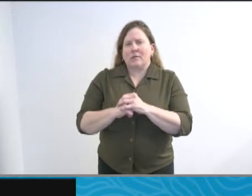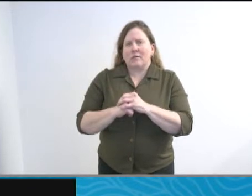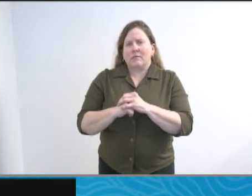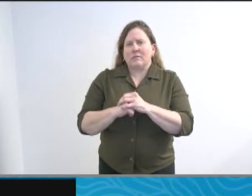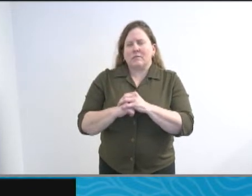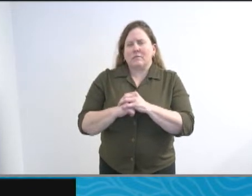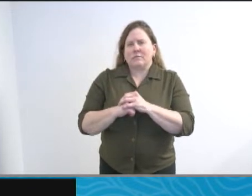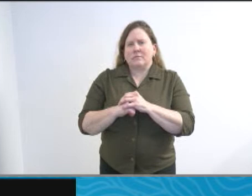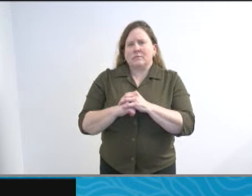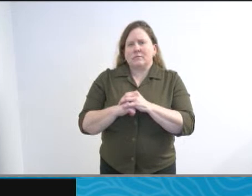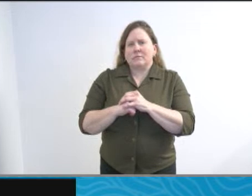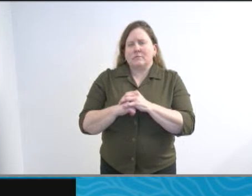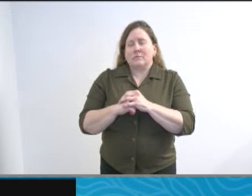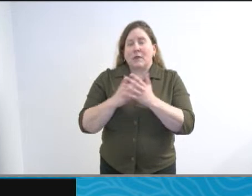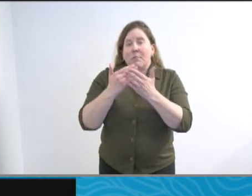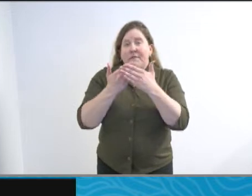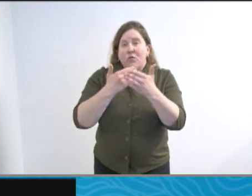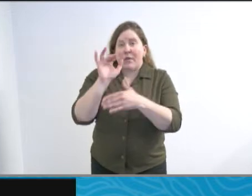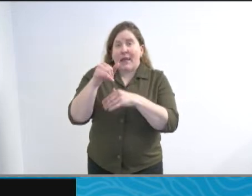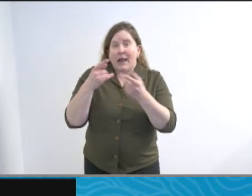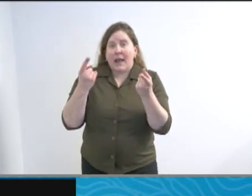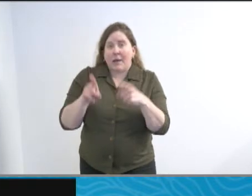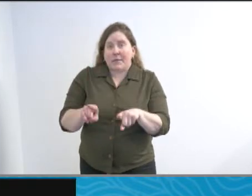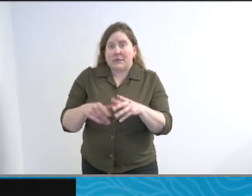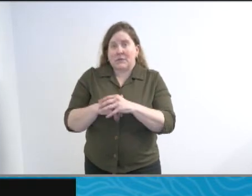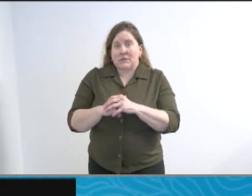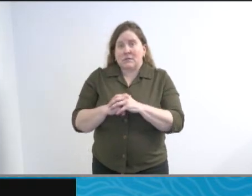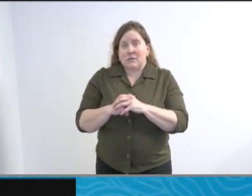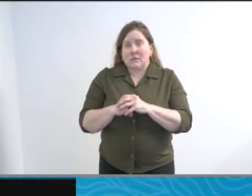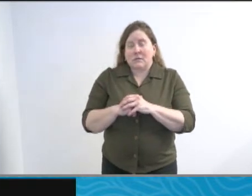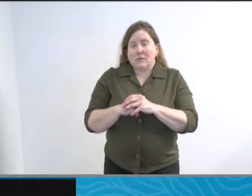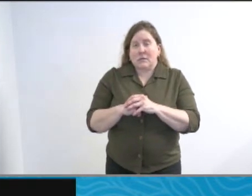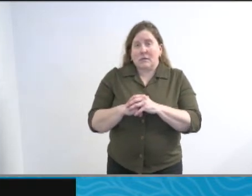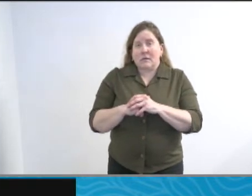Before that happens, we are really asking everyone